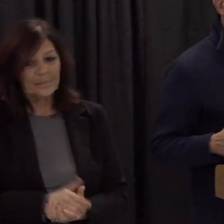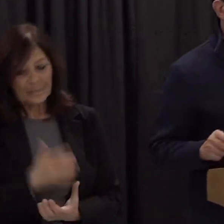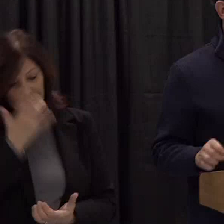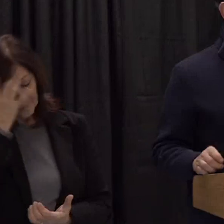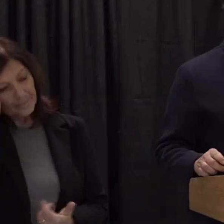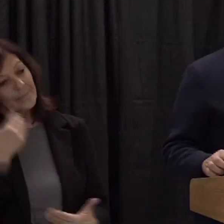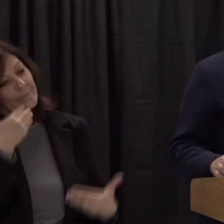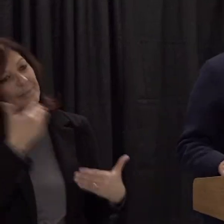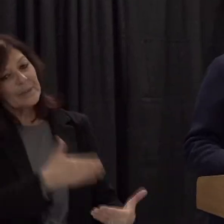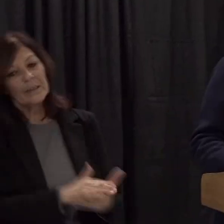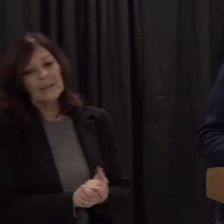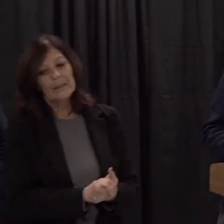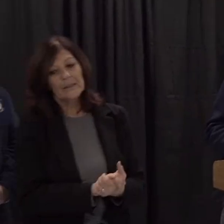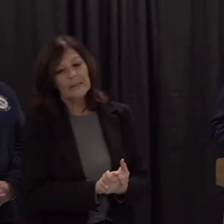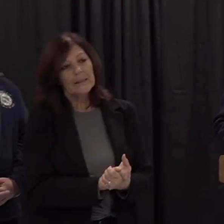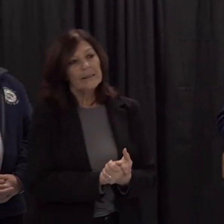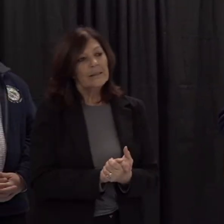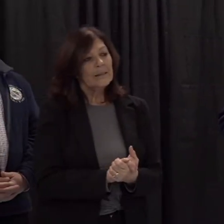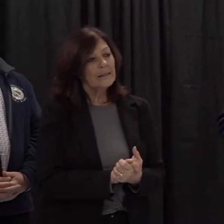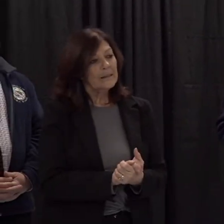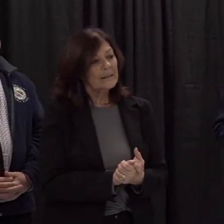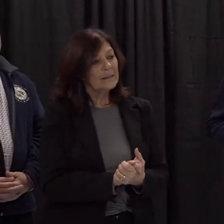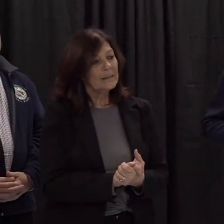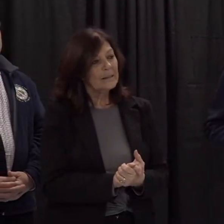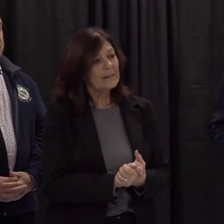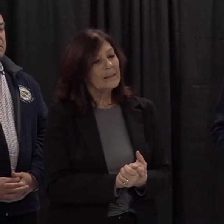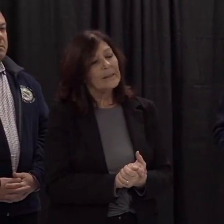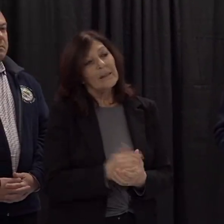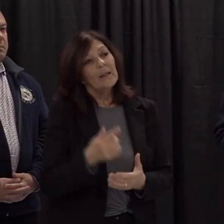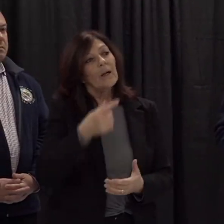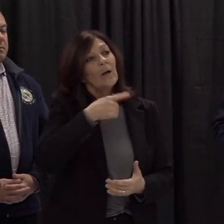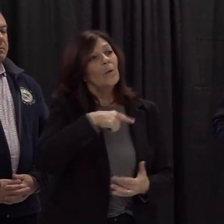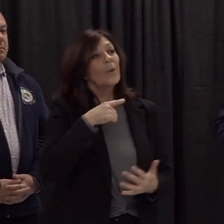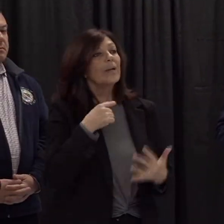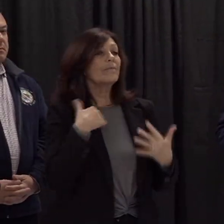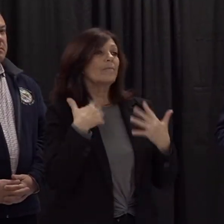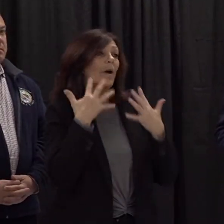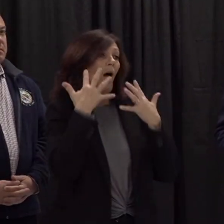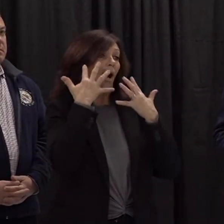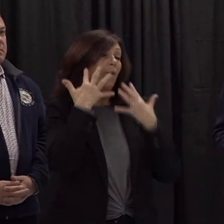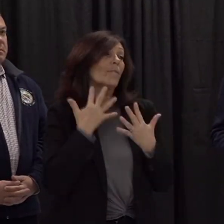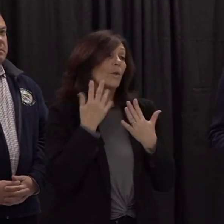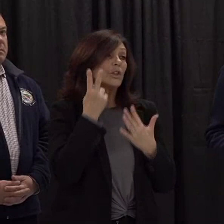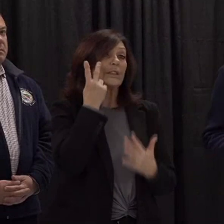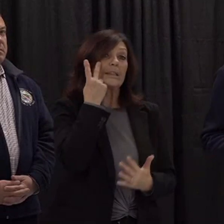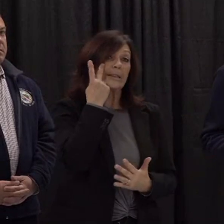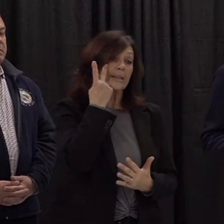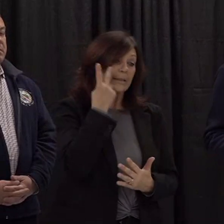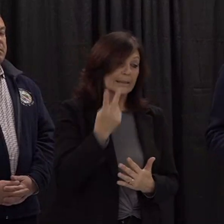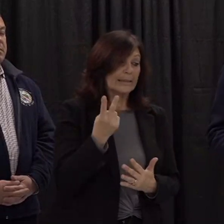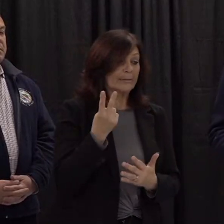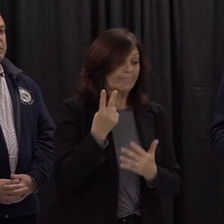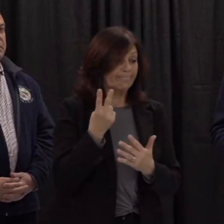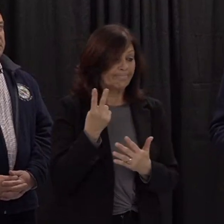Thank you, Doctor Burstein. We we have unfortunately seen the great